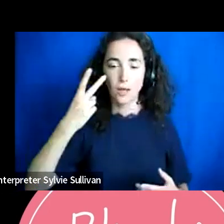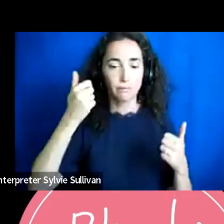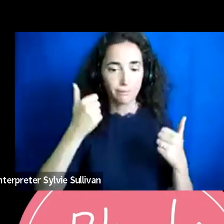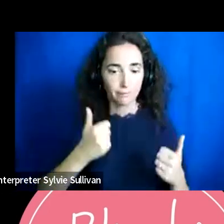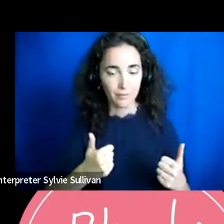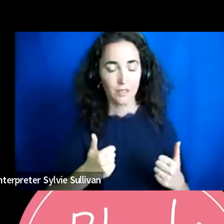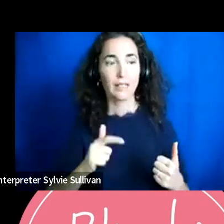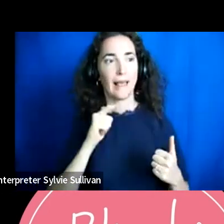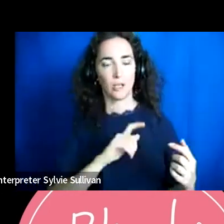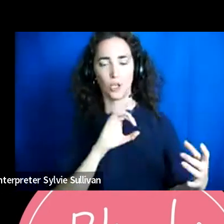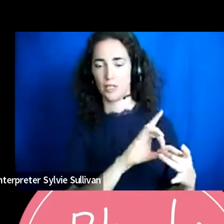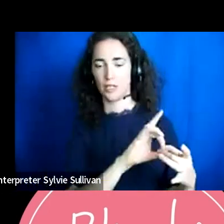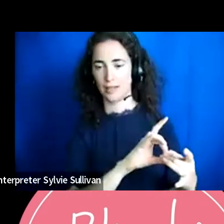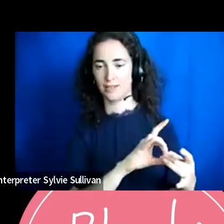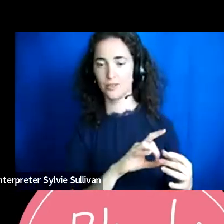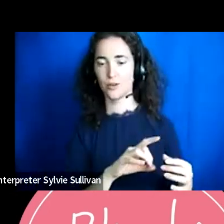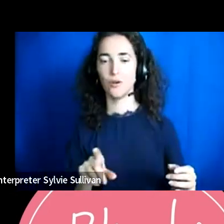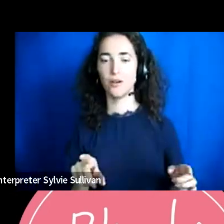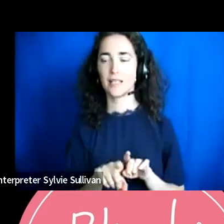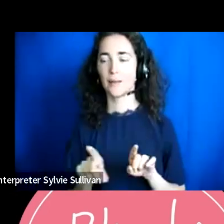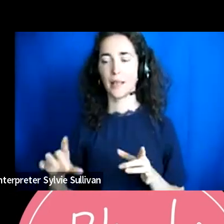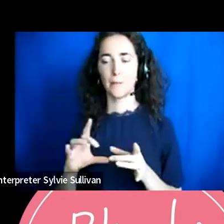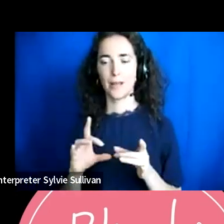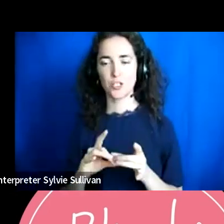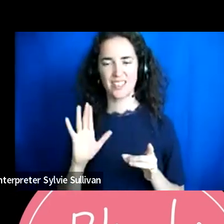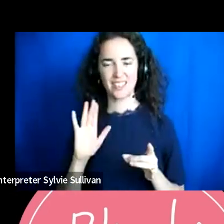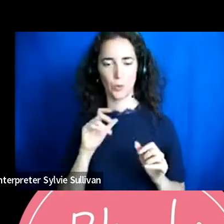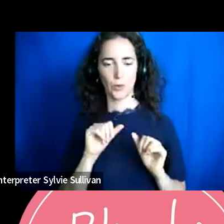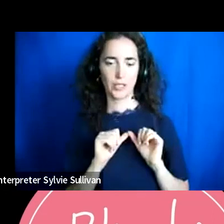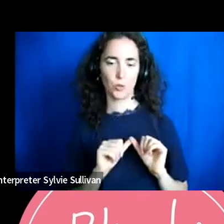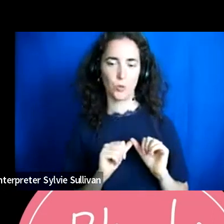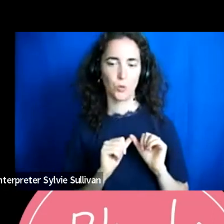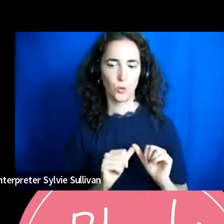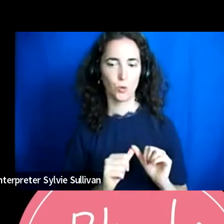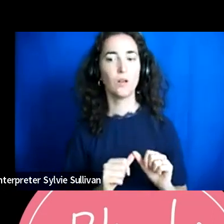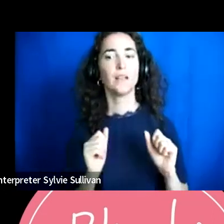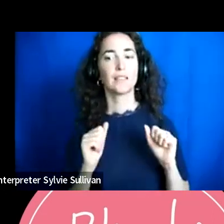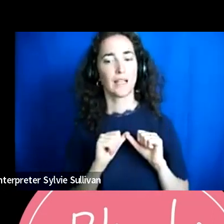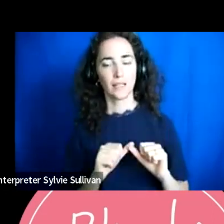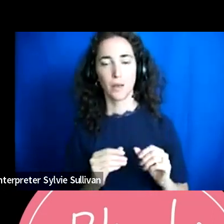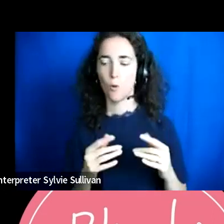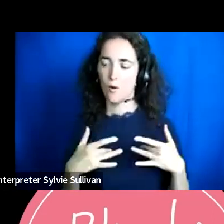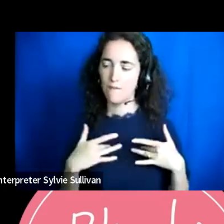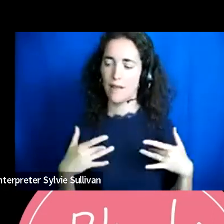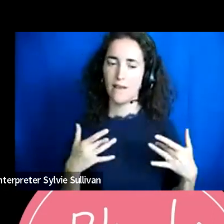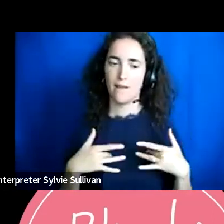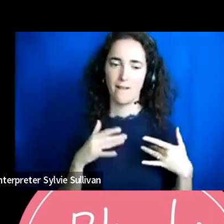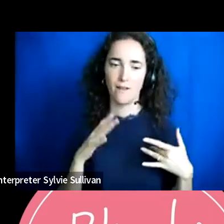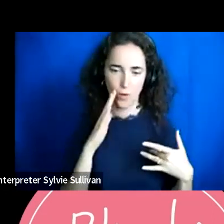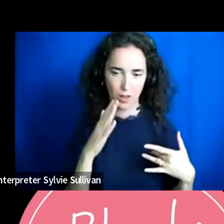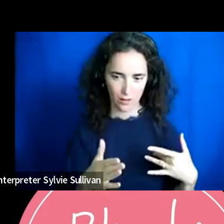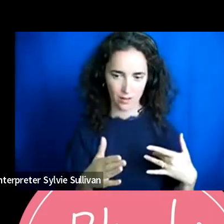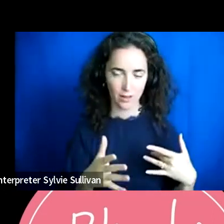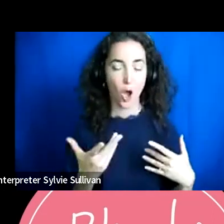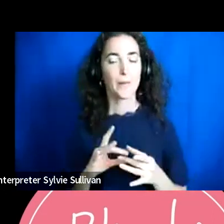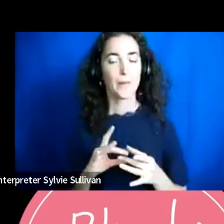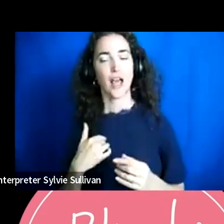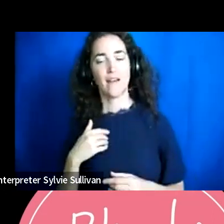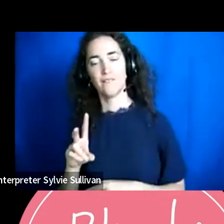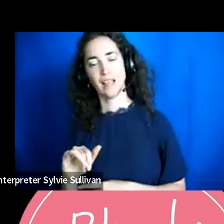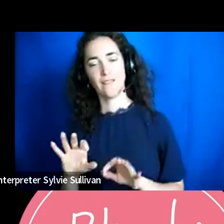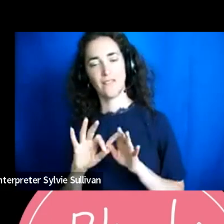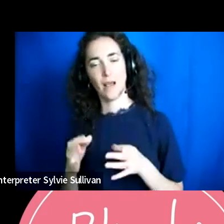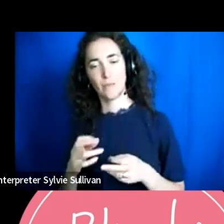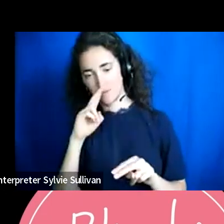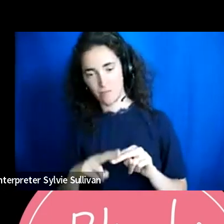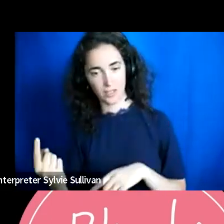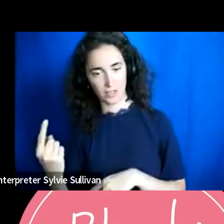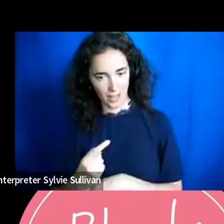And so yes, as they mentioned it's just going to be an ongoing thing, we're going to continue to be able to have more events with these kids, you know, as we mentioned, we had Vi family fun day first within which then, kicked